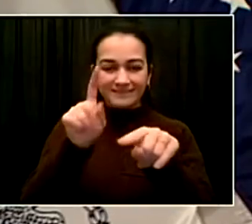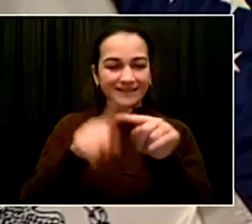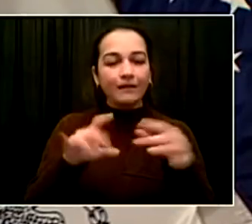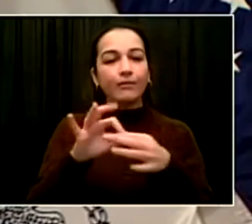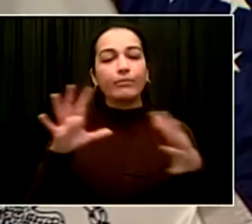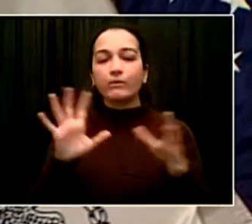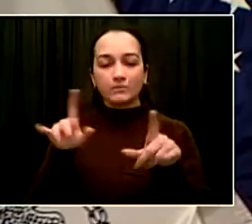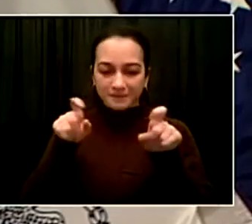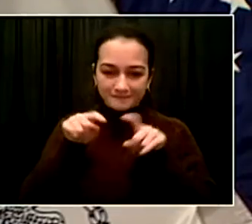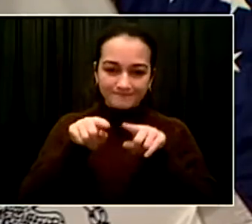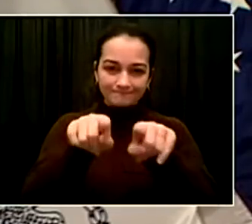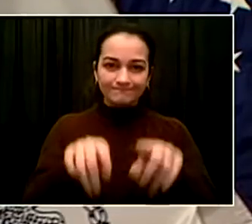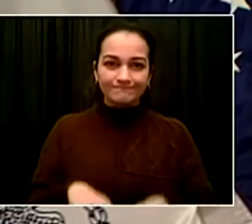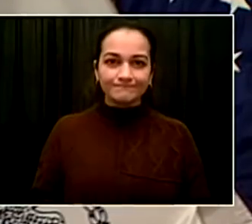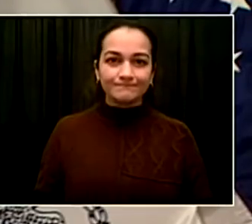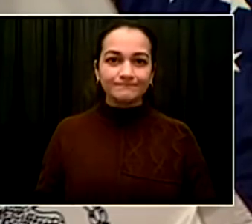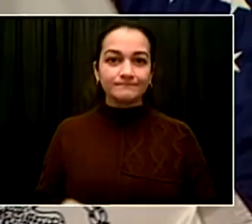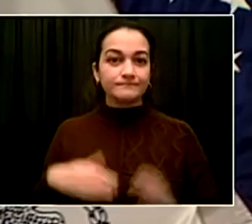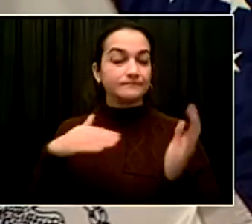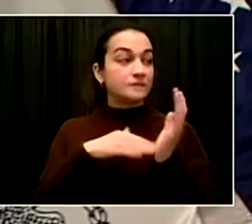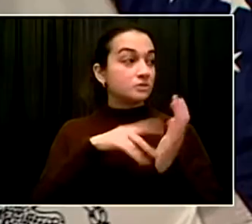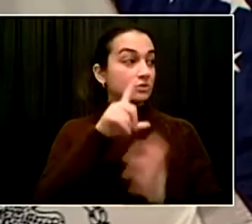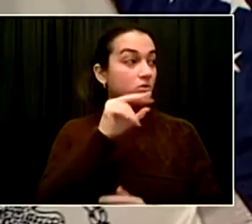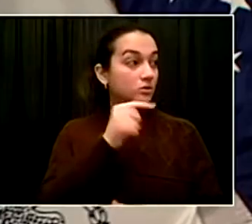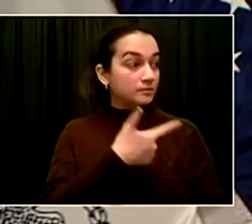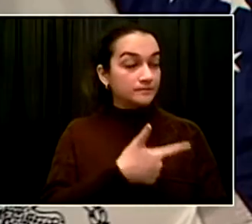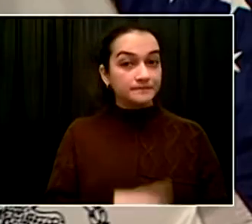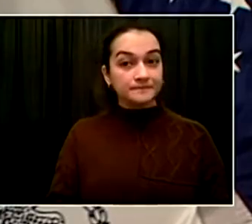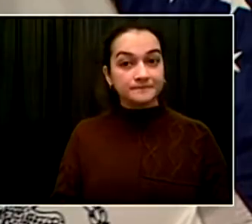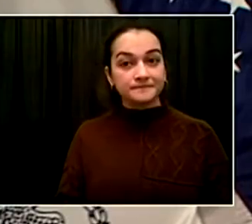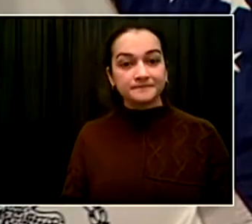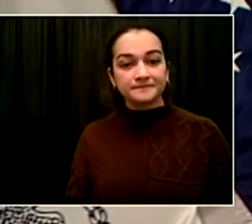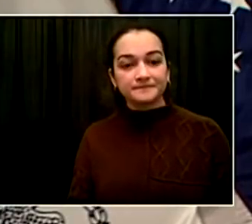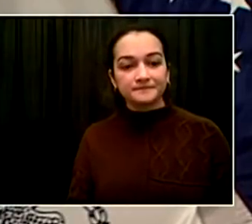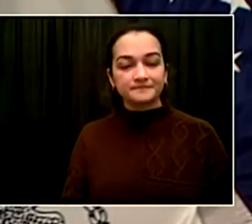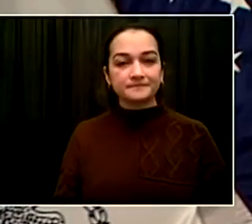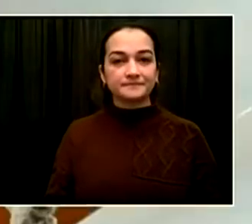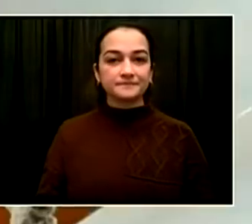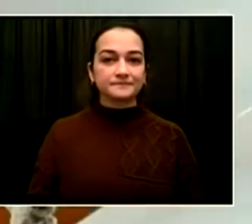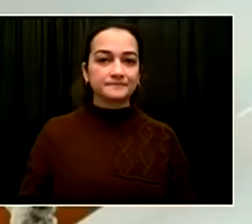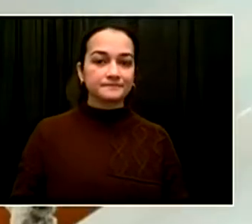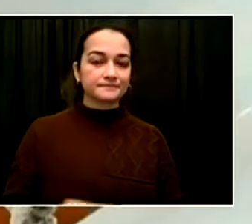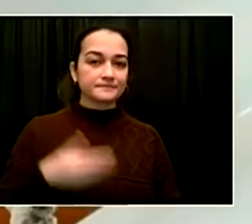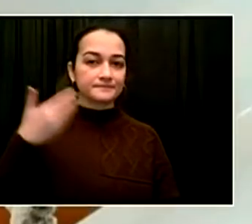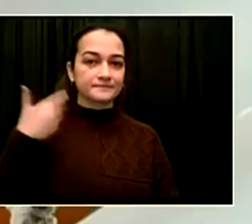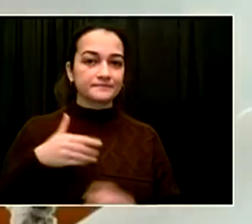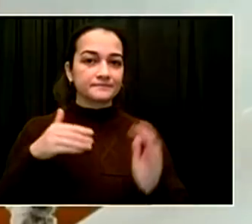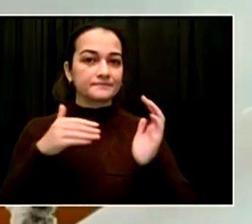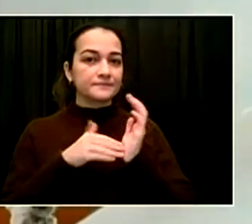IT'S SOMETHING THAT WILL KEEP GROWING TO MEET THE DEMAND.